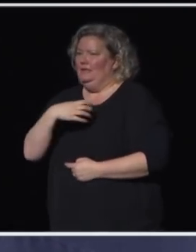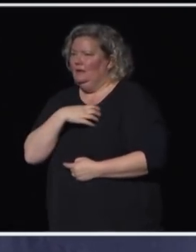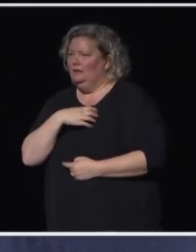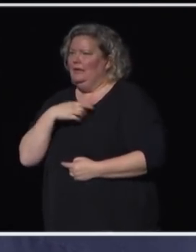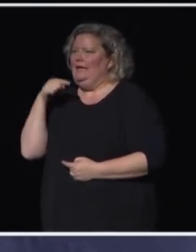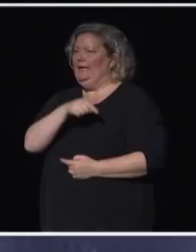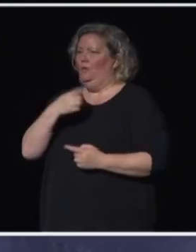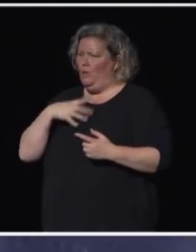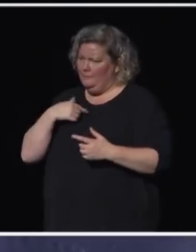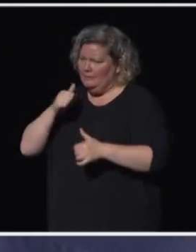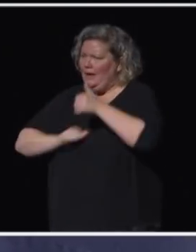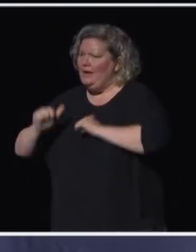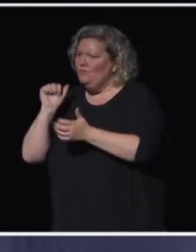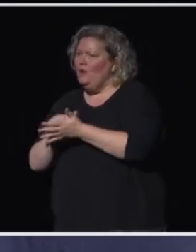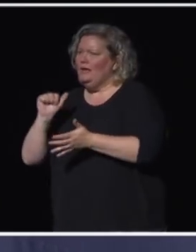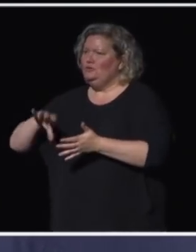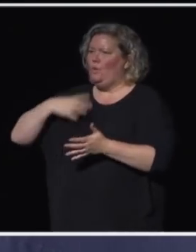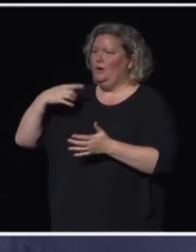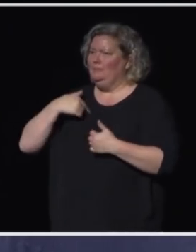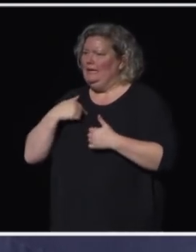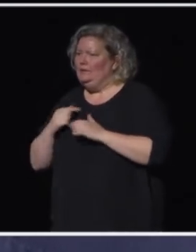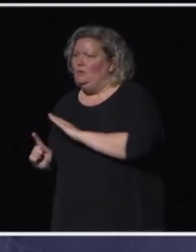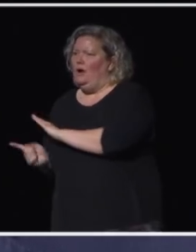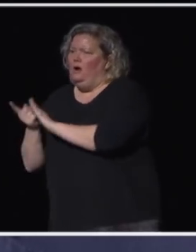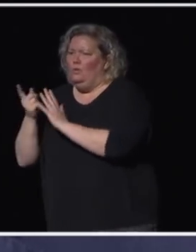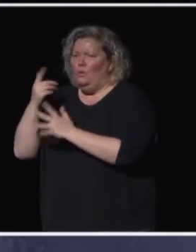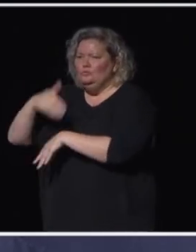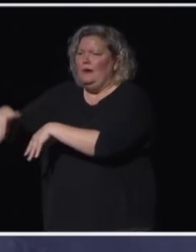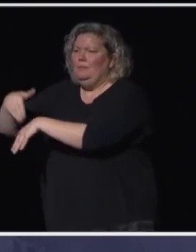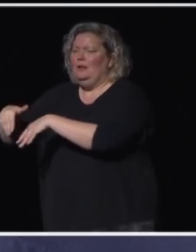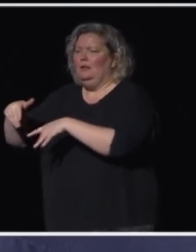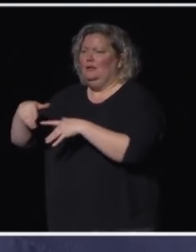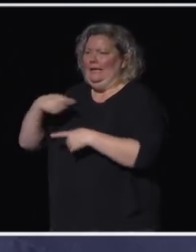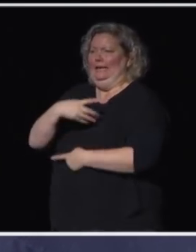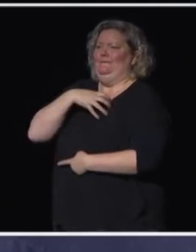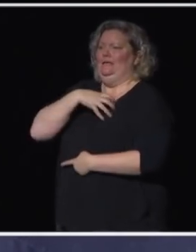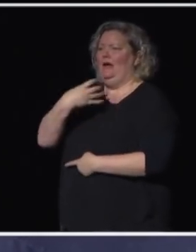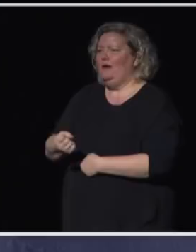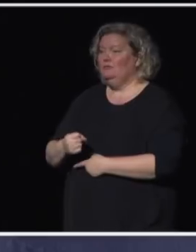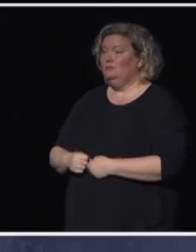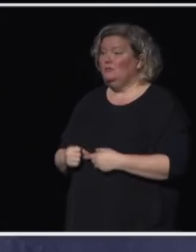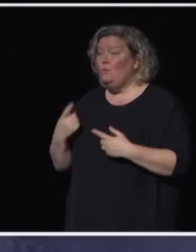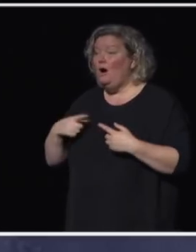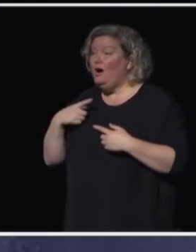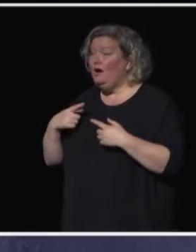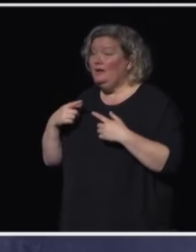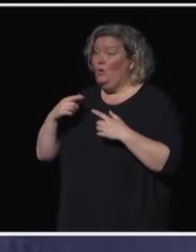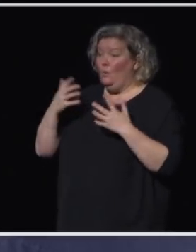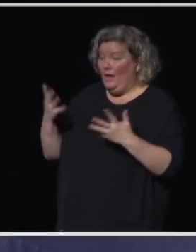because that is exactly what was happening all around us. Everyone had lost a child, somehow, to the streets,